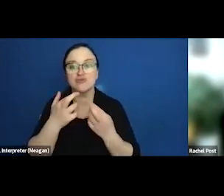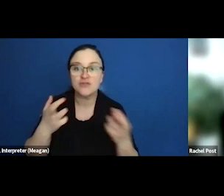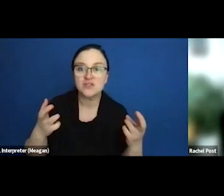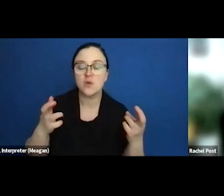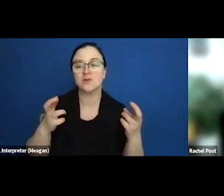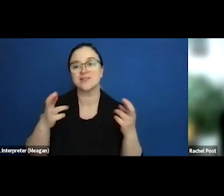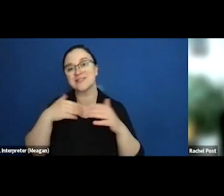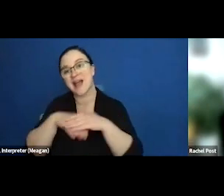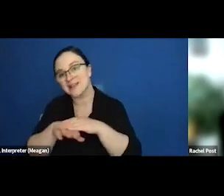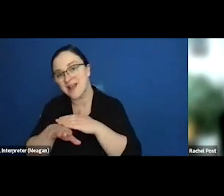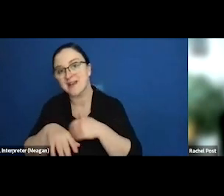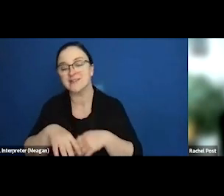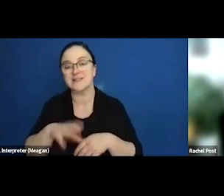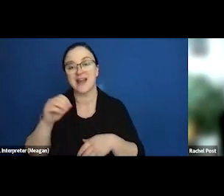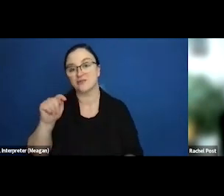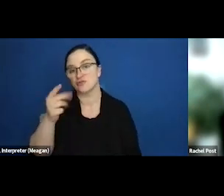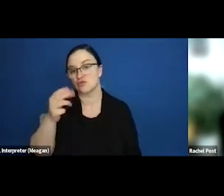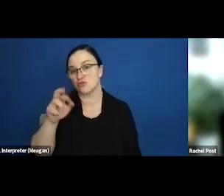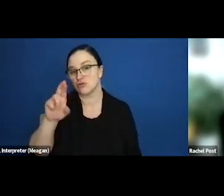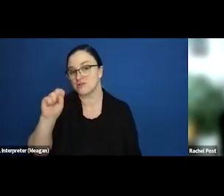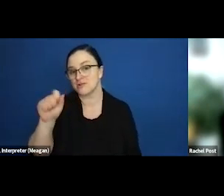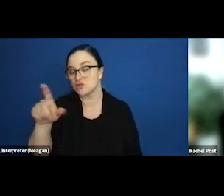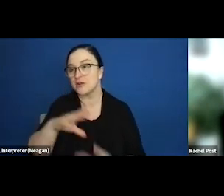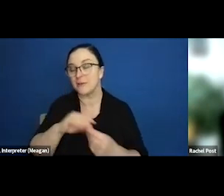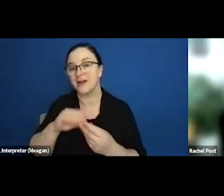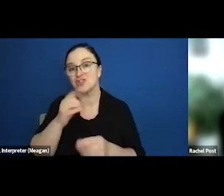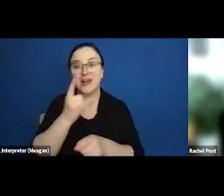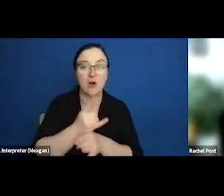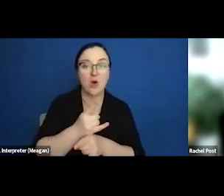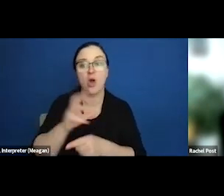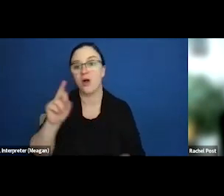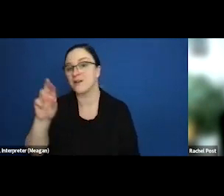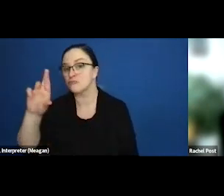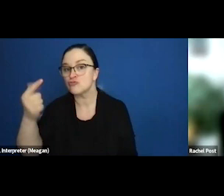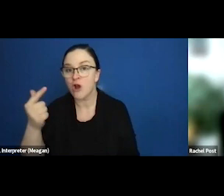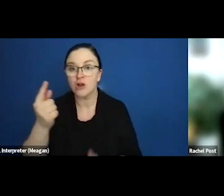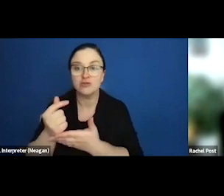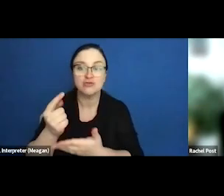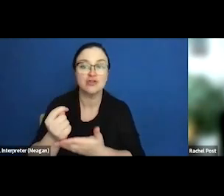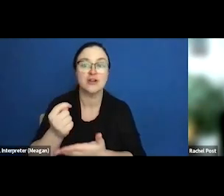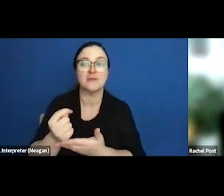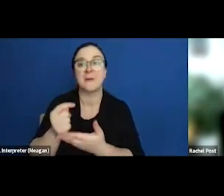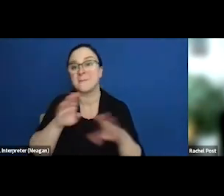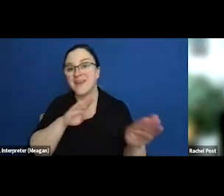Access to, as Theresa was talking about, alcohol and drug treatment, behavioral health, housing.